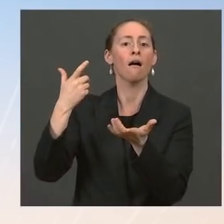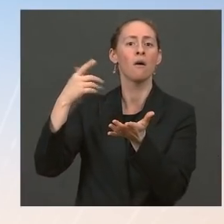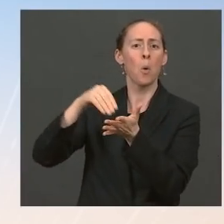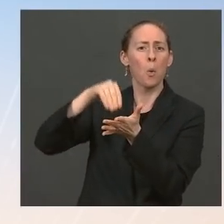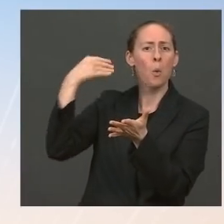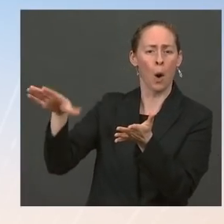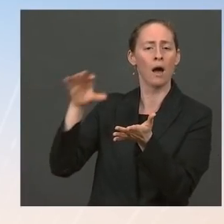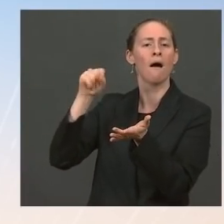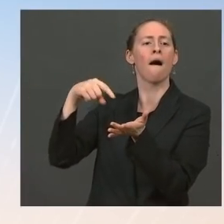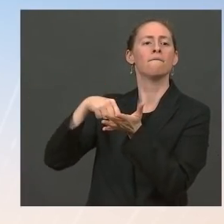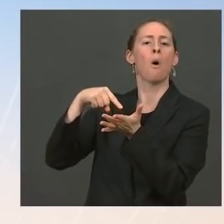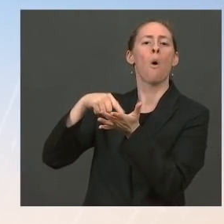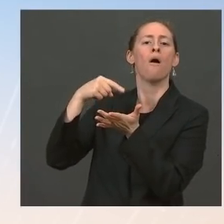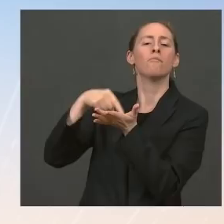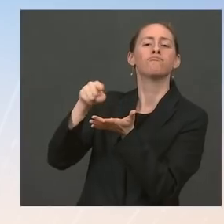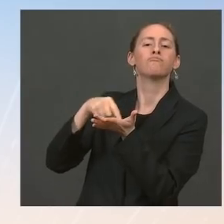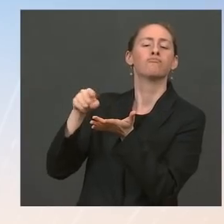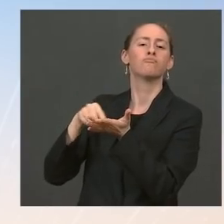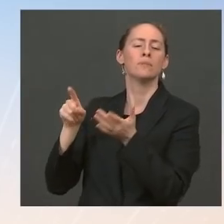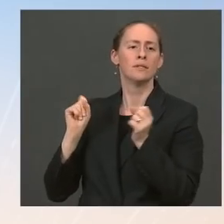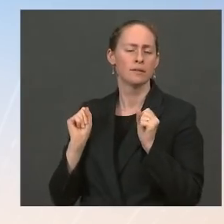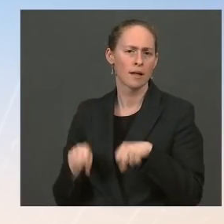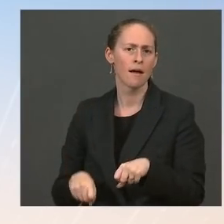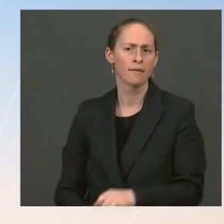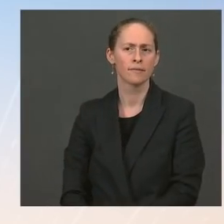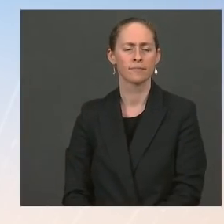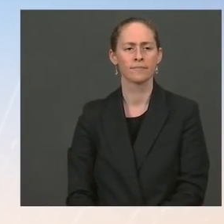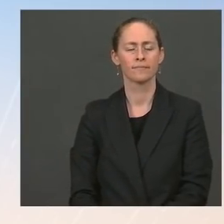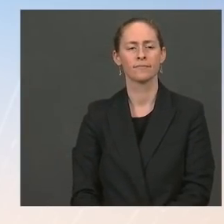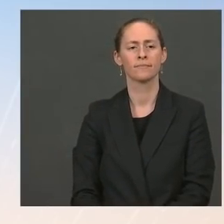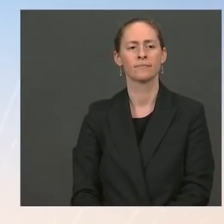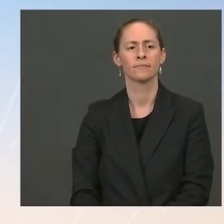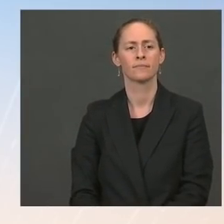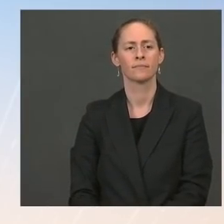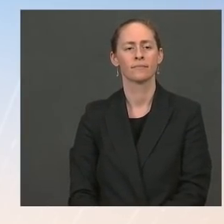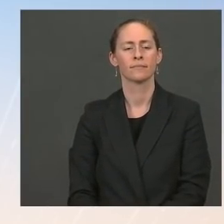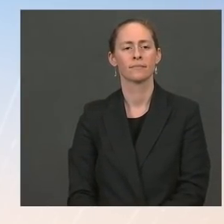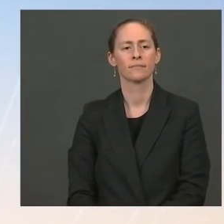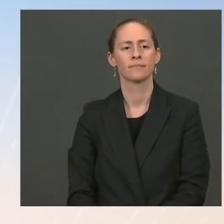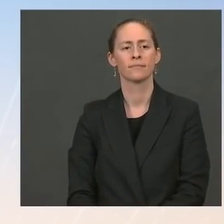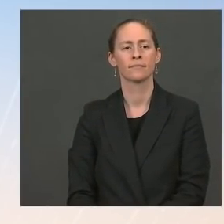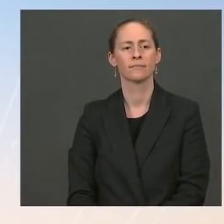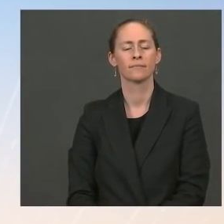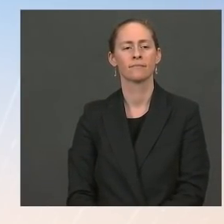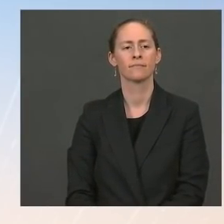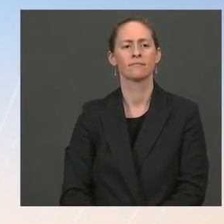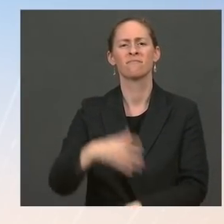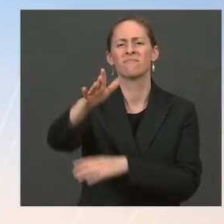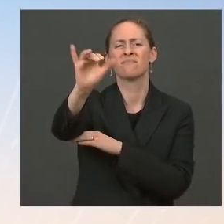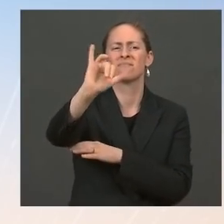although we hate acronyms around here -- as well as Emergency Rental Assistance that can be used for utility bills. There are a lot of states and governors